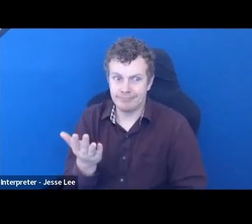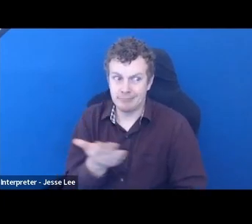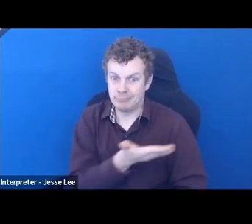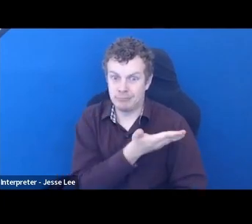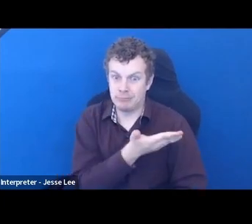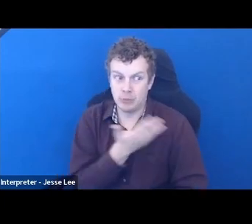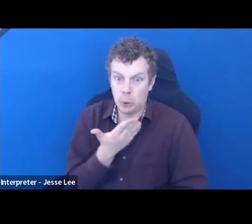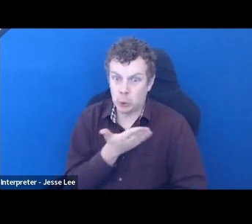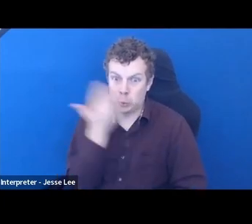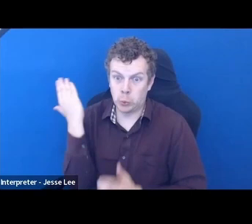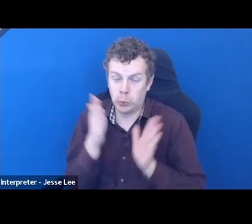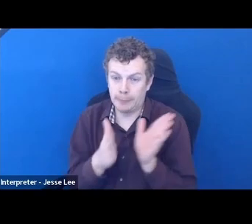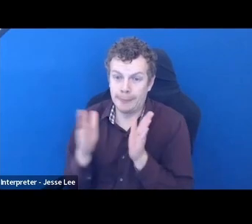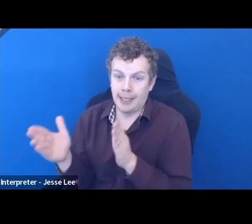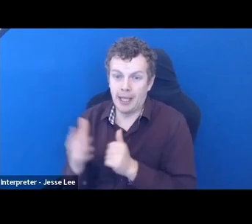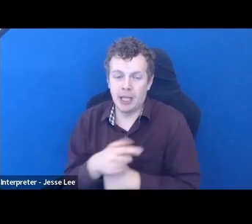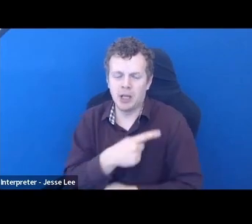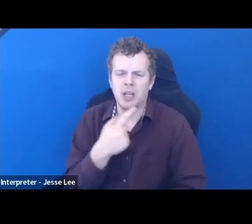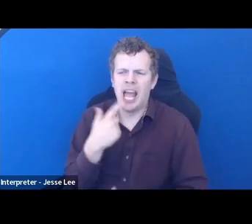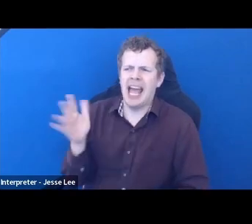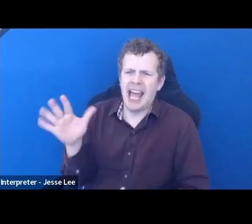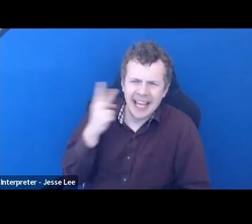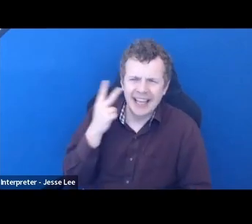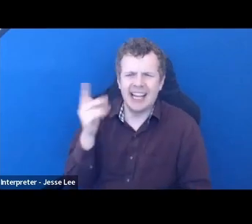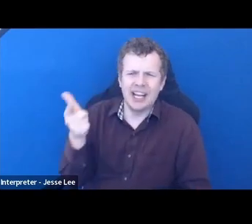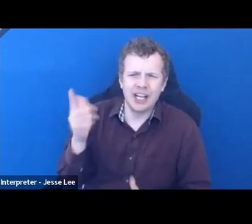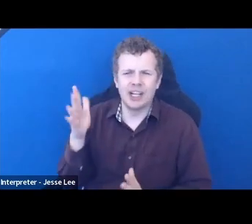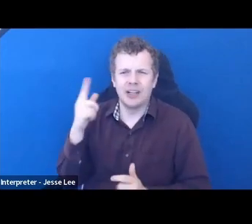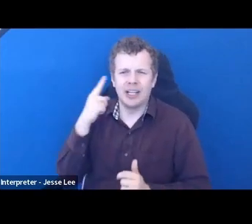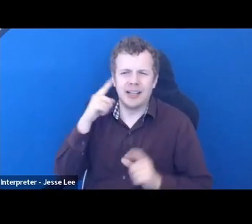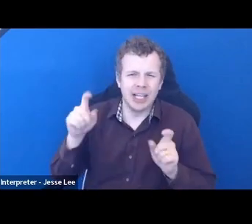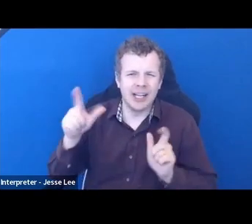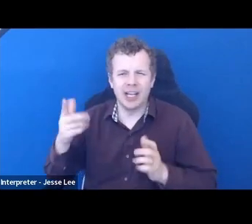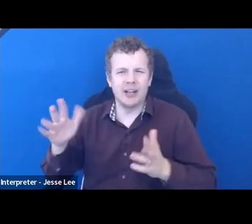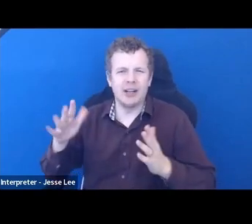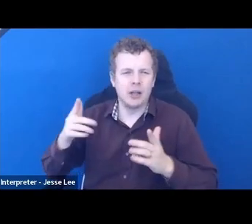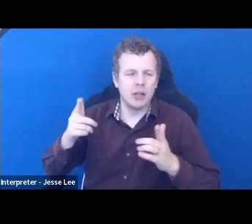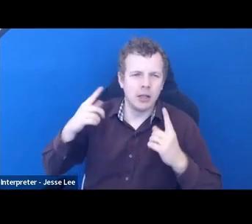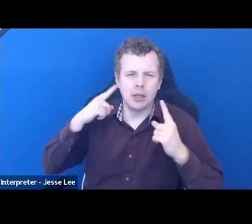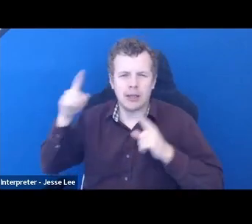Basically just wait and see, come back and hearing checks of the ear or both ears every six to 12 months.